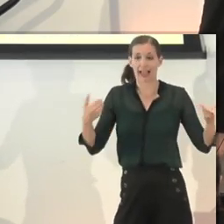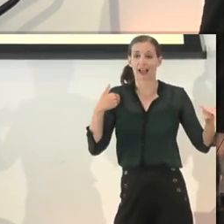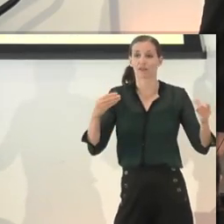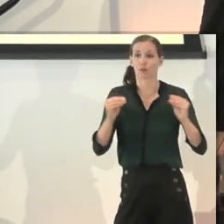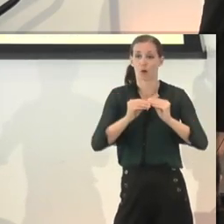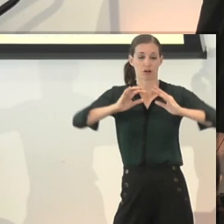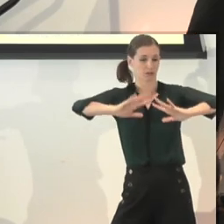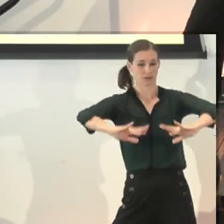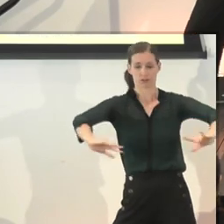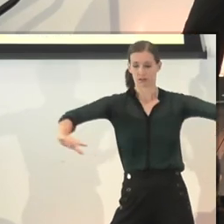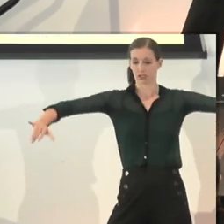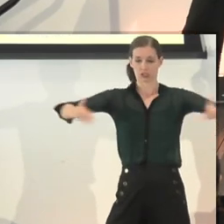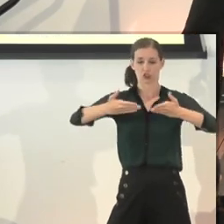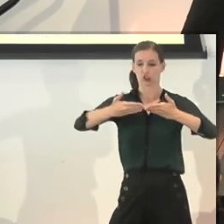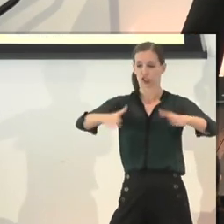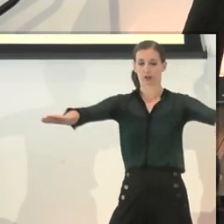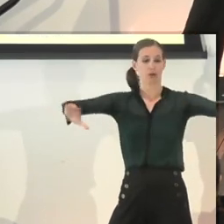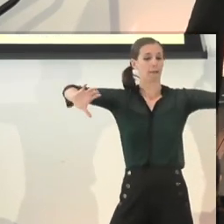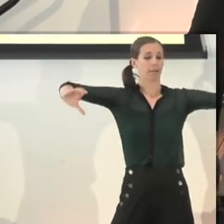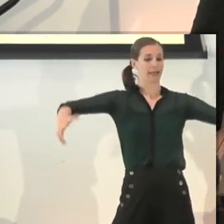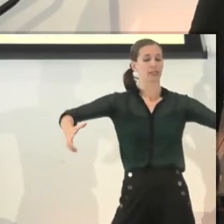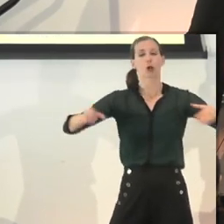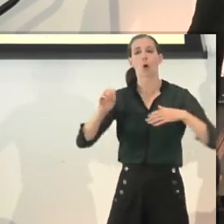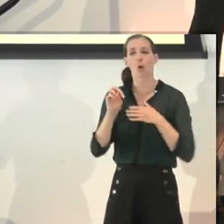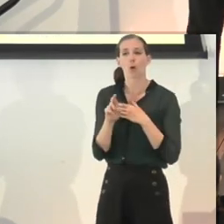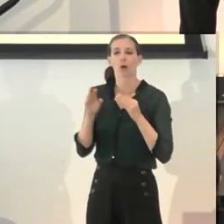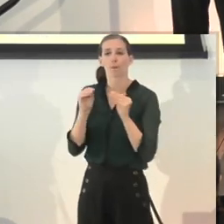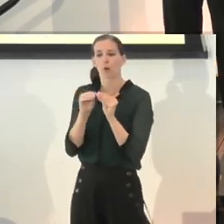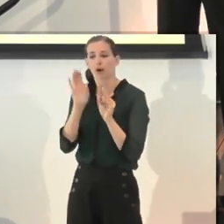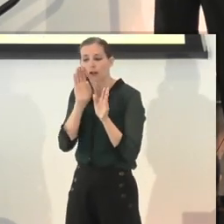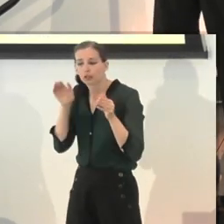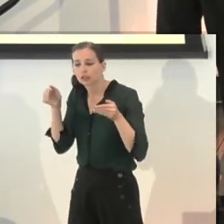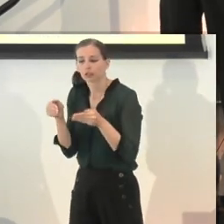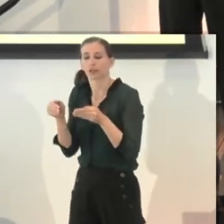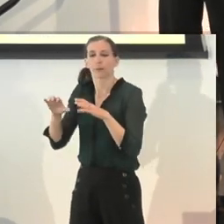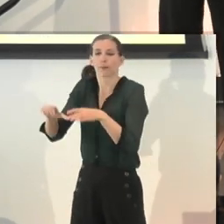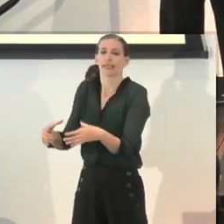or populations of specialized in certain ways depending on what the study is.